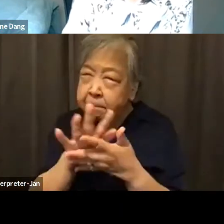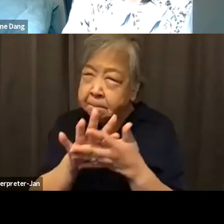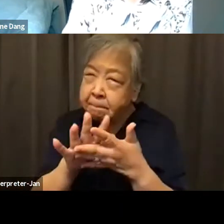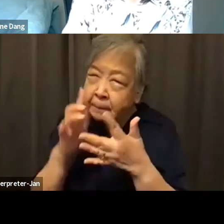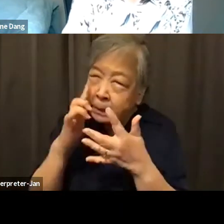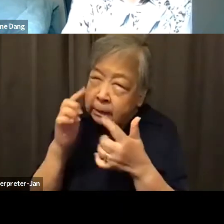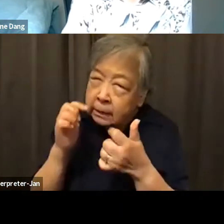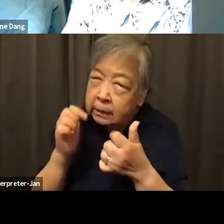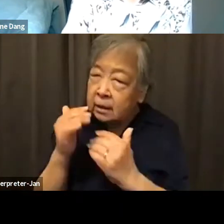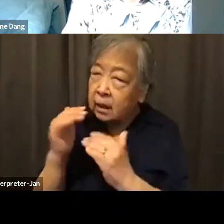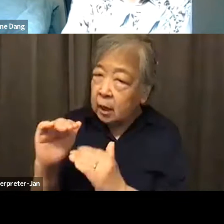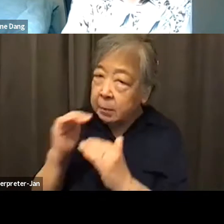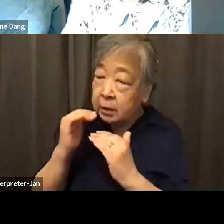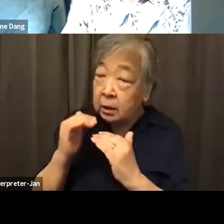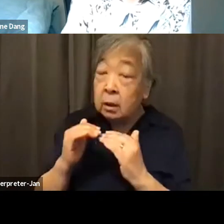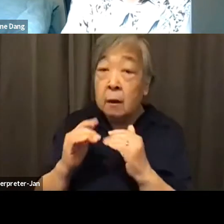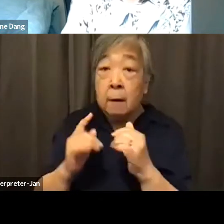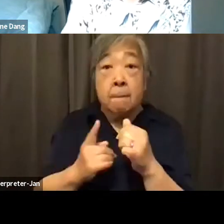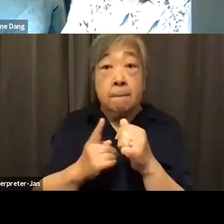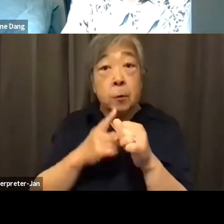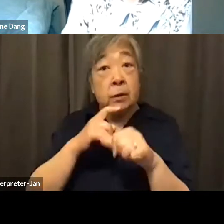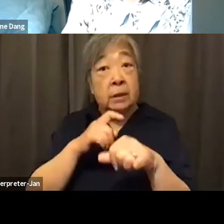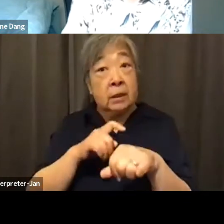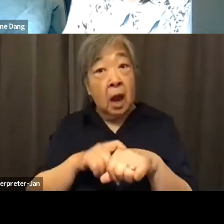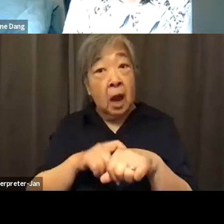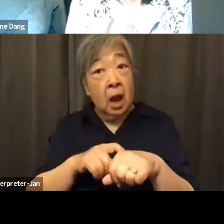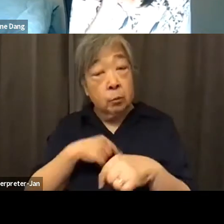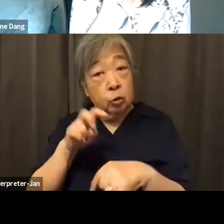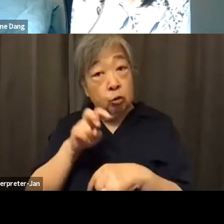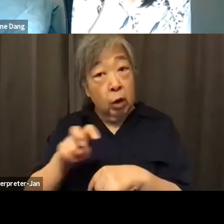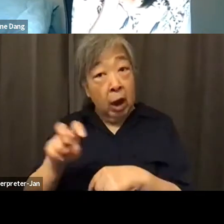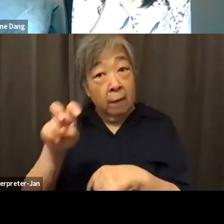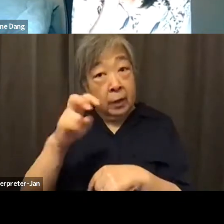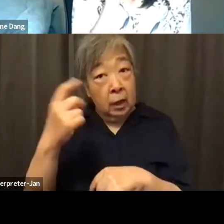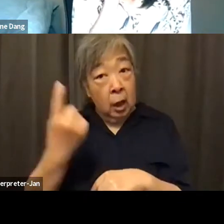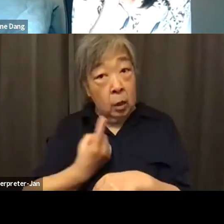So Argentina was the first time that I would actually be traveling alone especially on